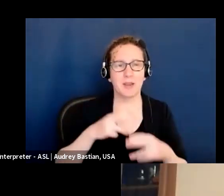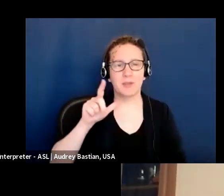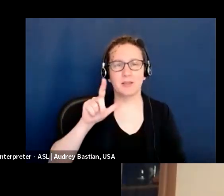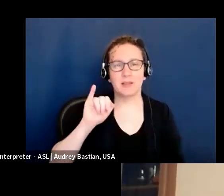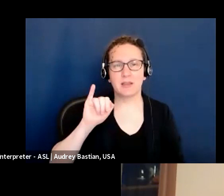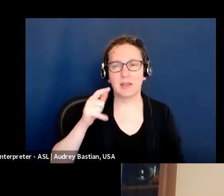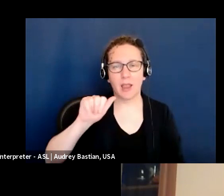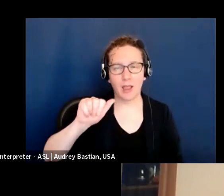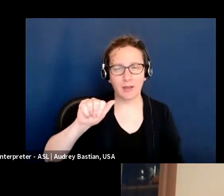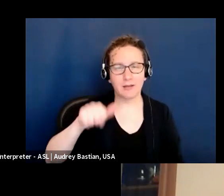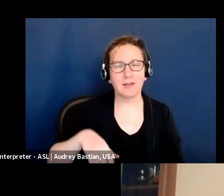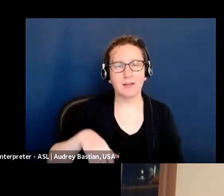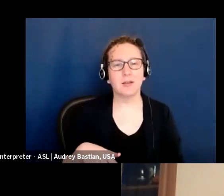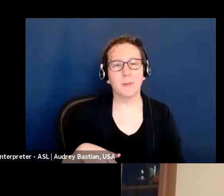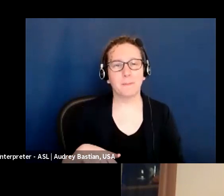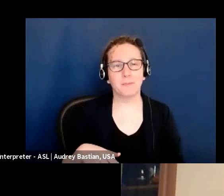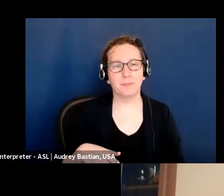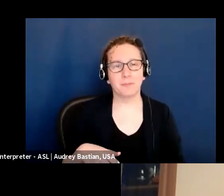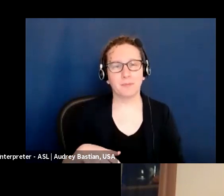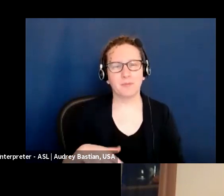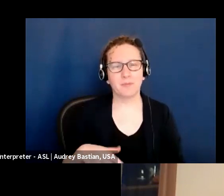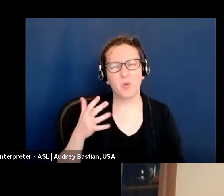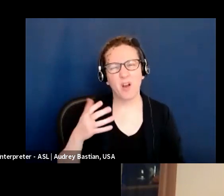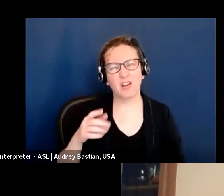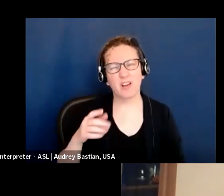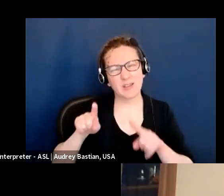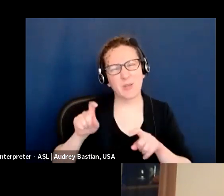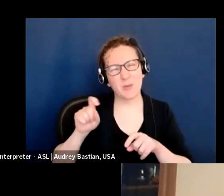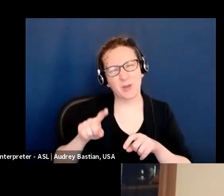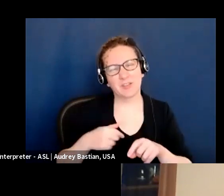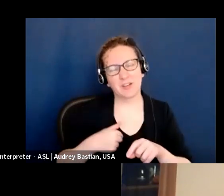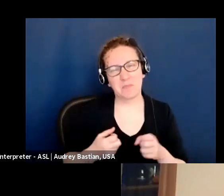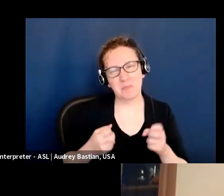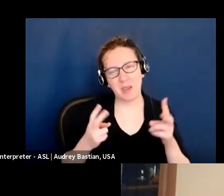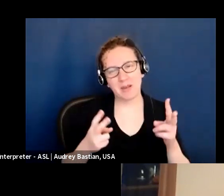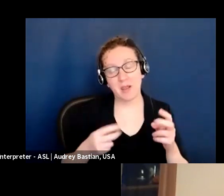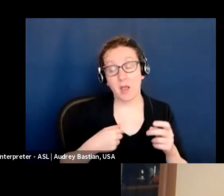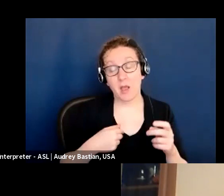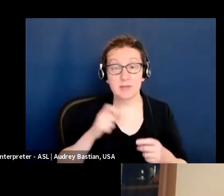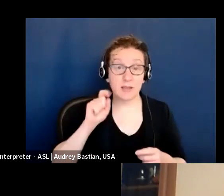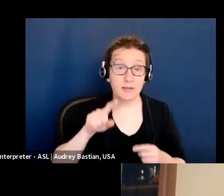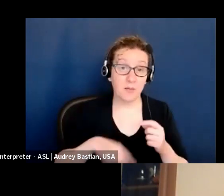I am, well, you kind of answered the question I had about, I was asking about students that are